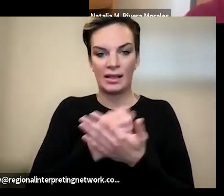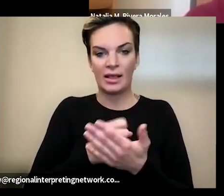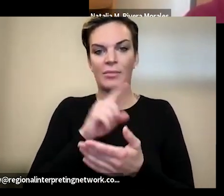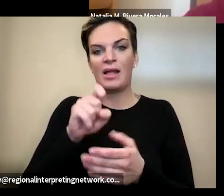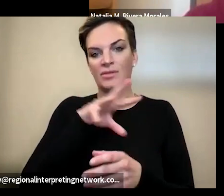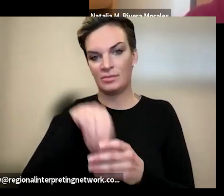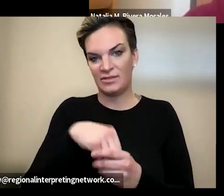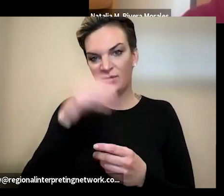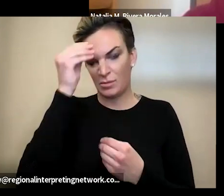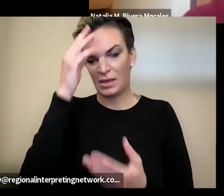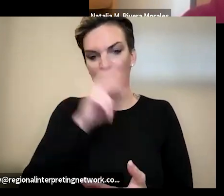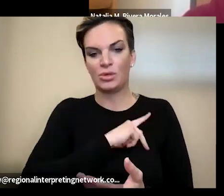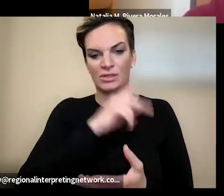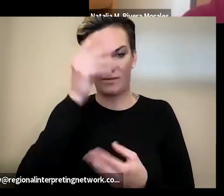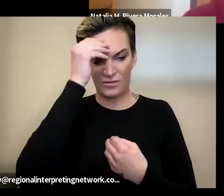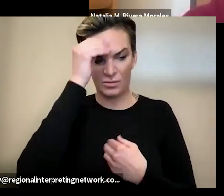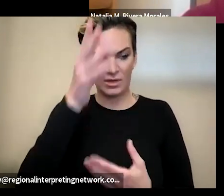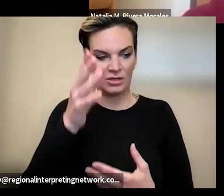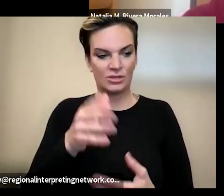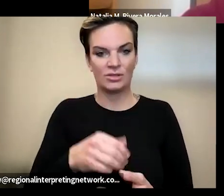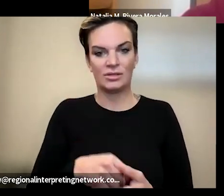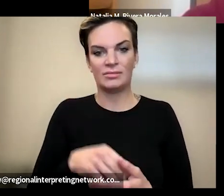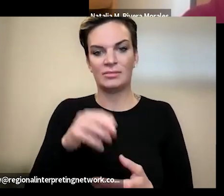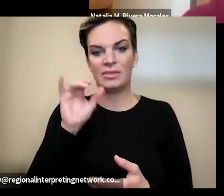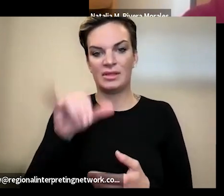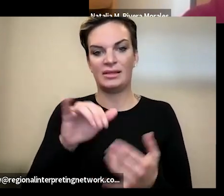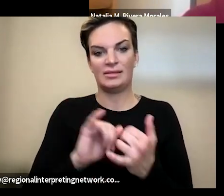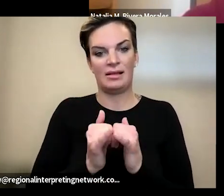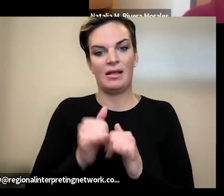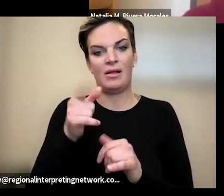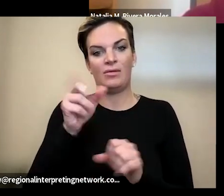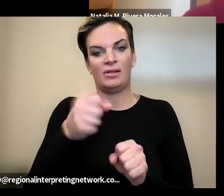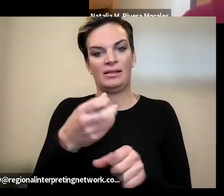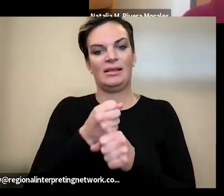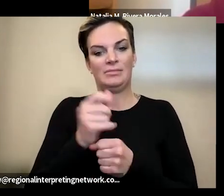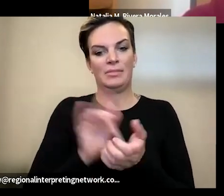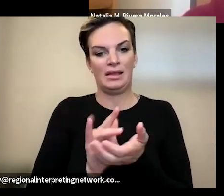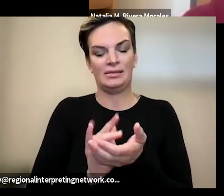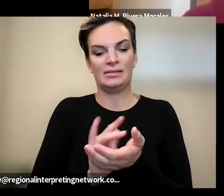a lot of personal information, right? That's how people get those medications sometimes.